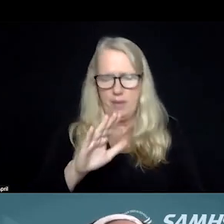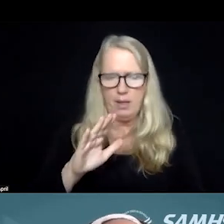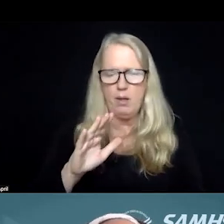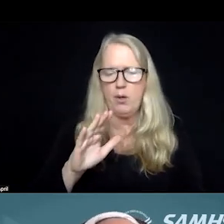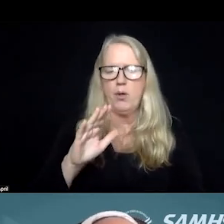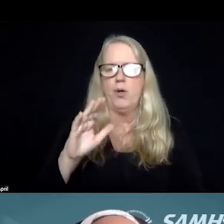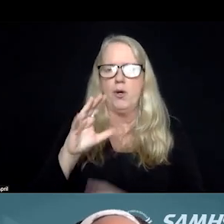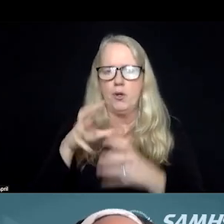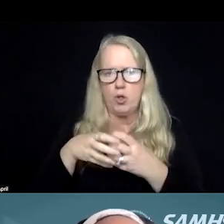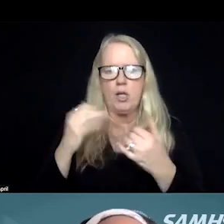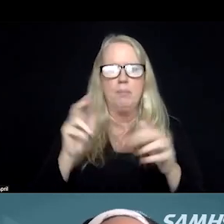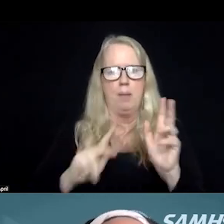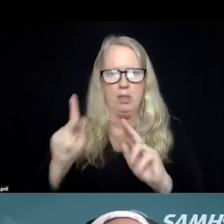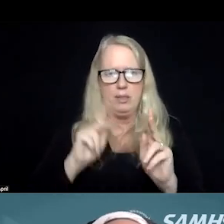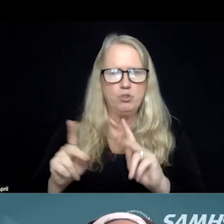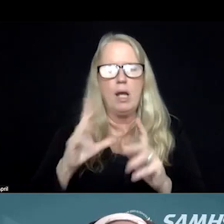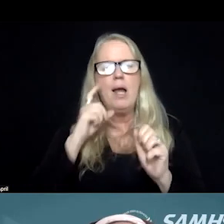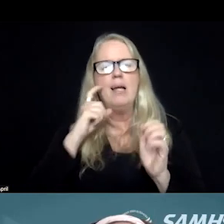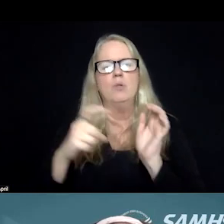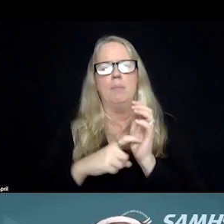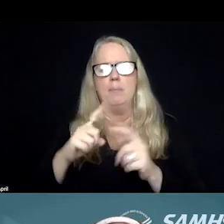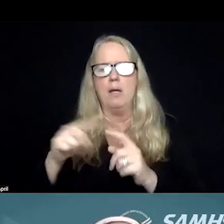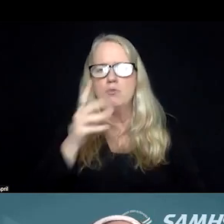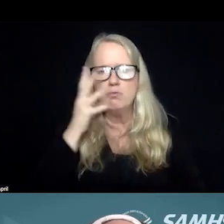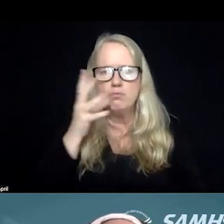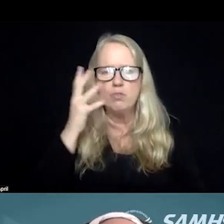WE WANTED TO IDENTIFY RURAL AND REMOTE COMMUNITIES.